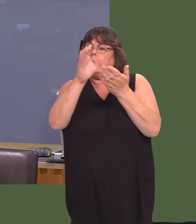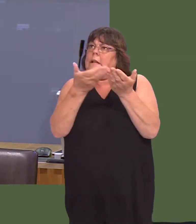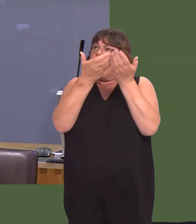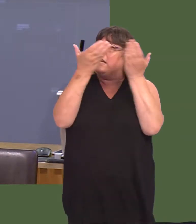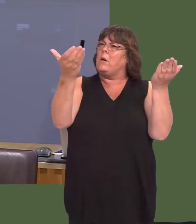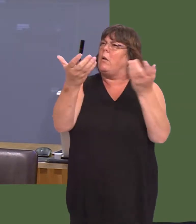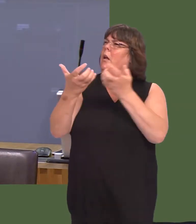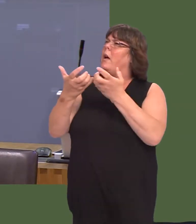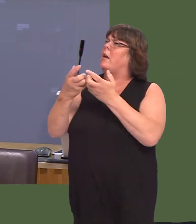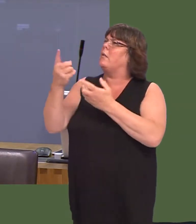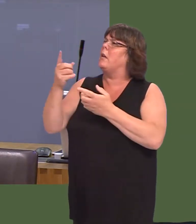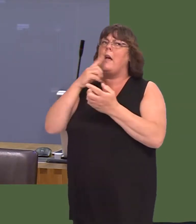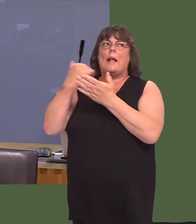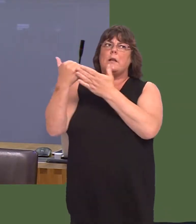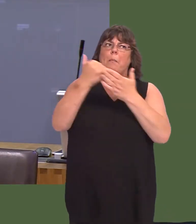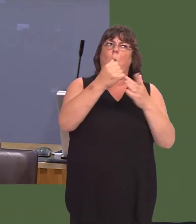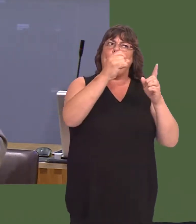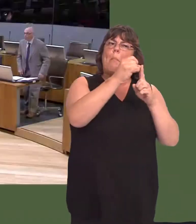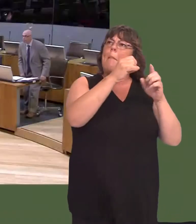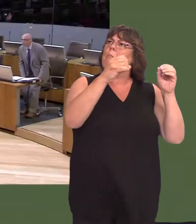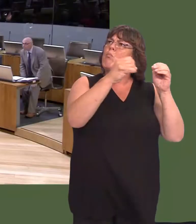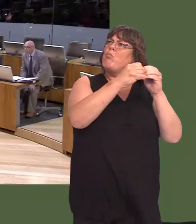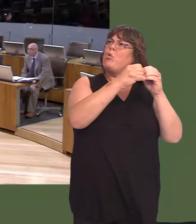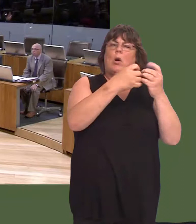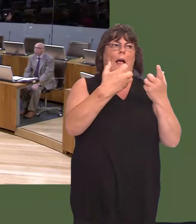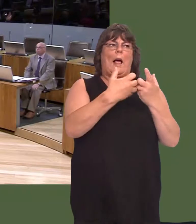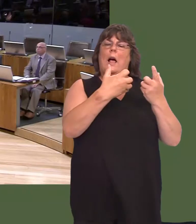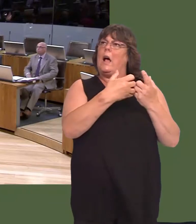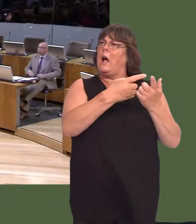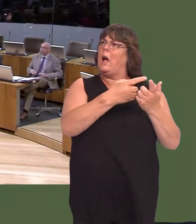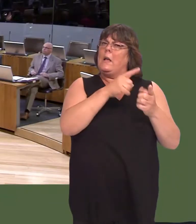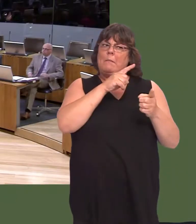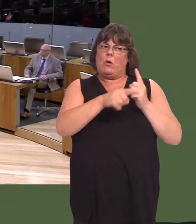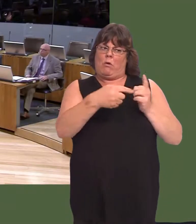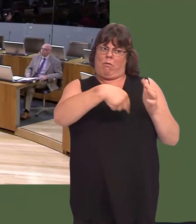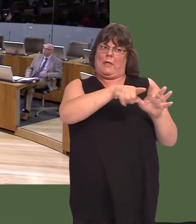For example, how much support have you given to Pembrokeshire in the light of this particular initiative?